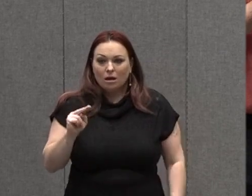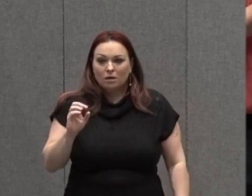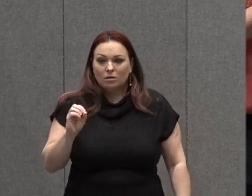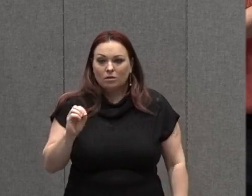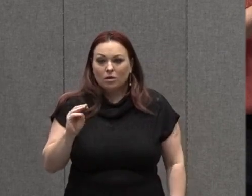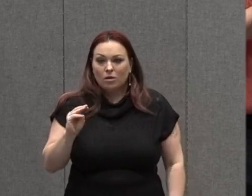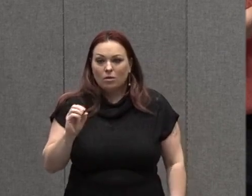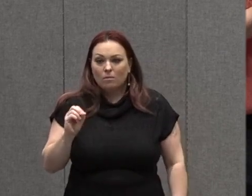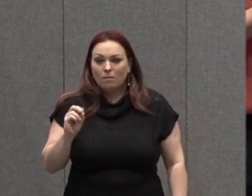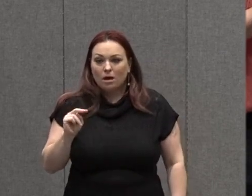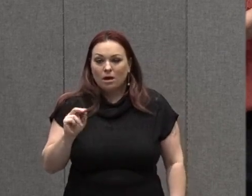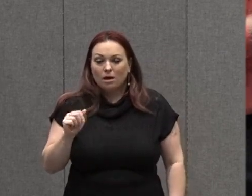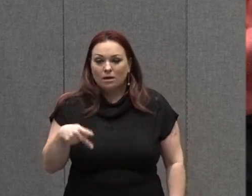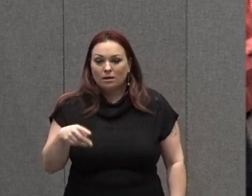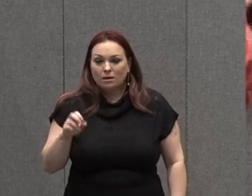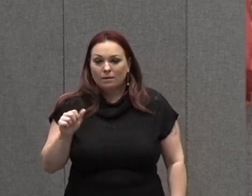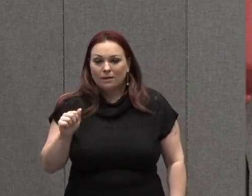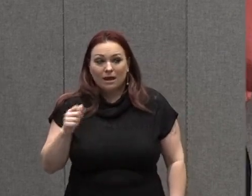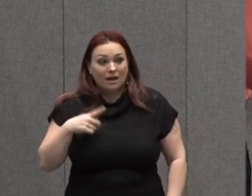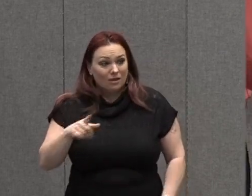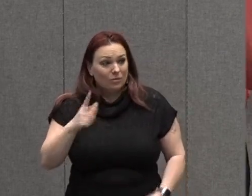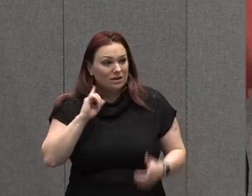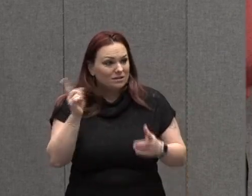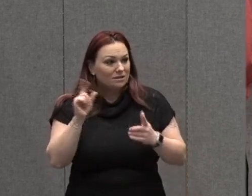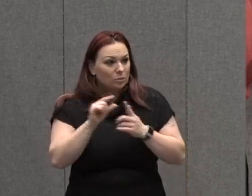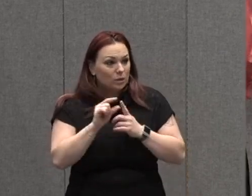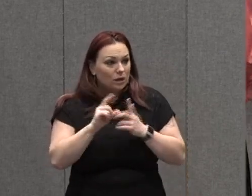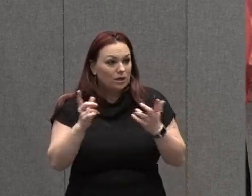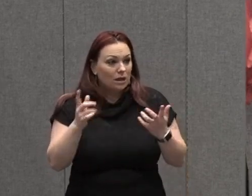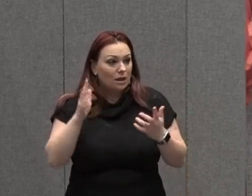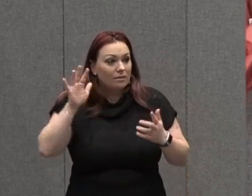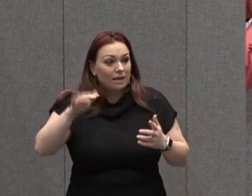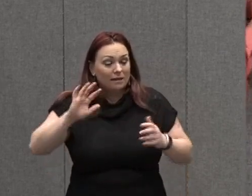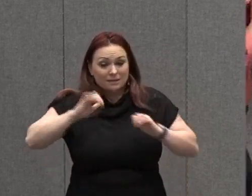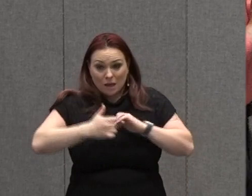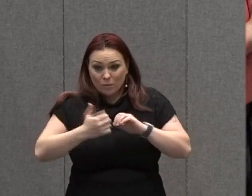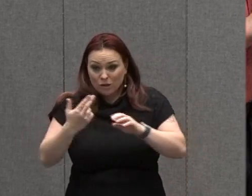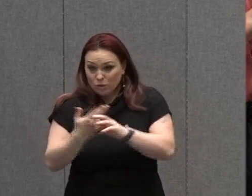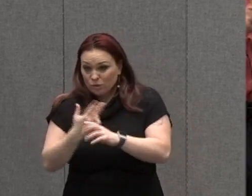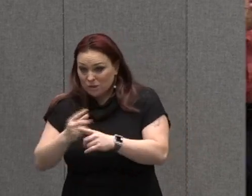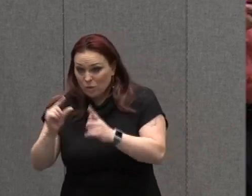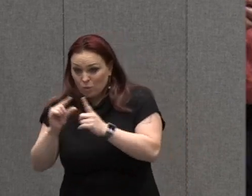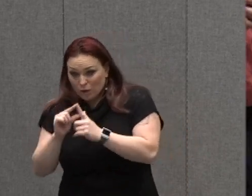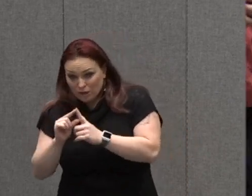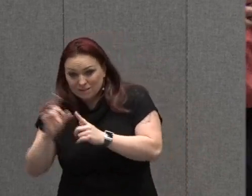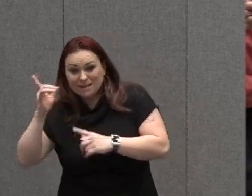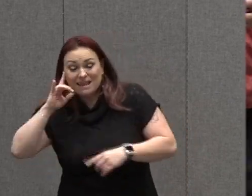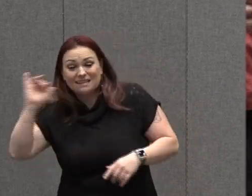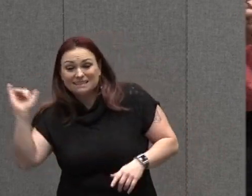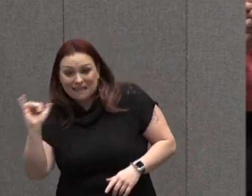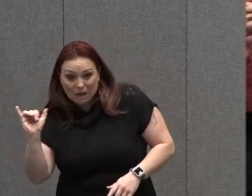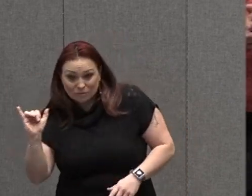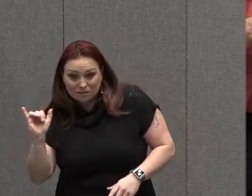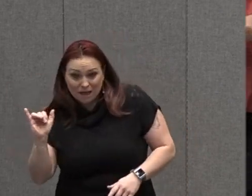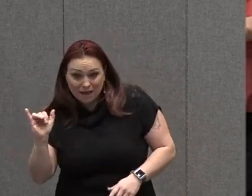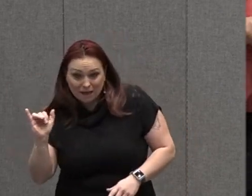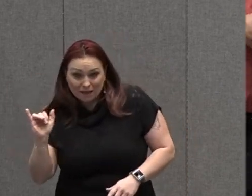Onomatopoeias. Yeah that's how, when you use a word that sounds like the way things sound.